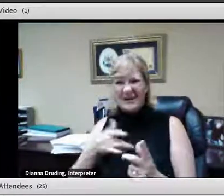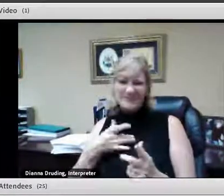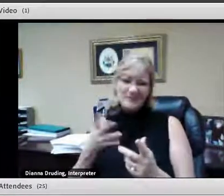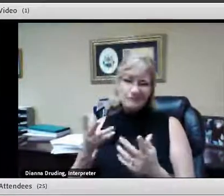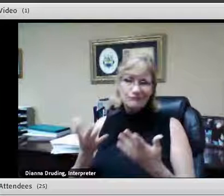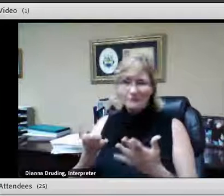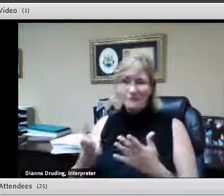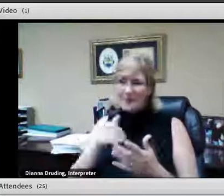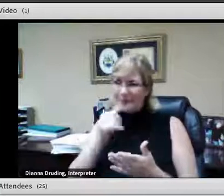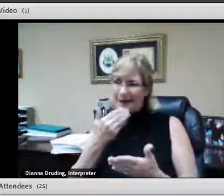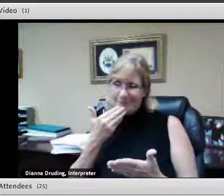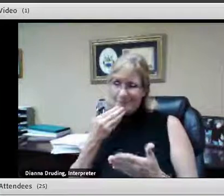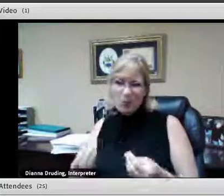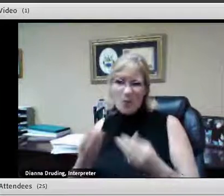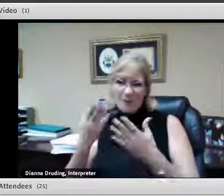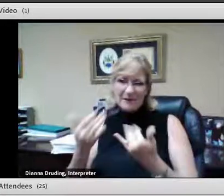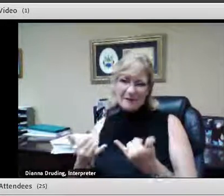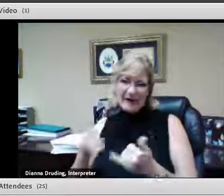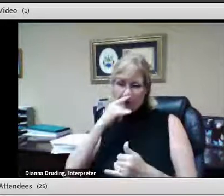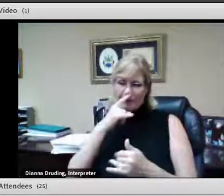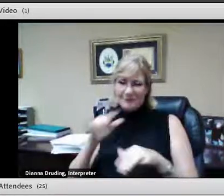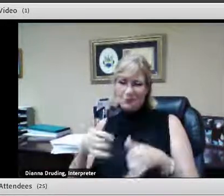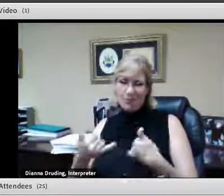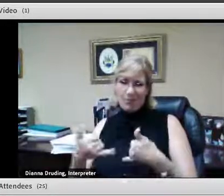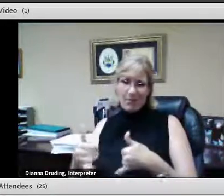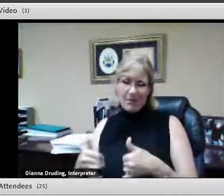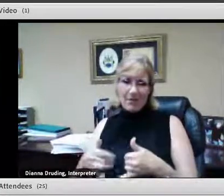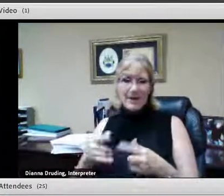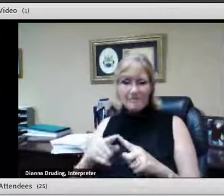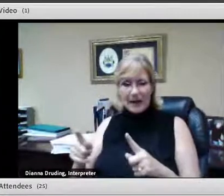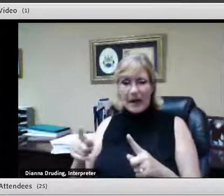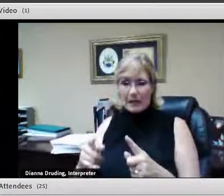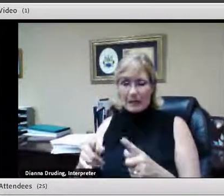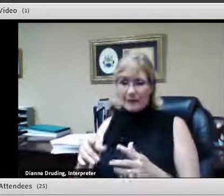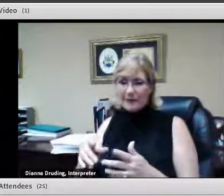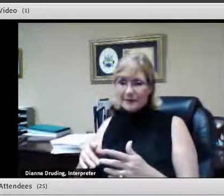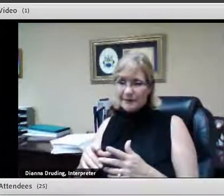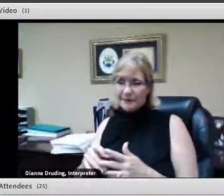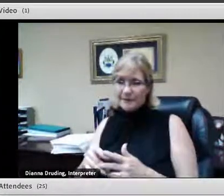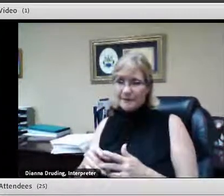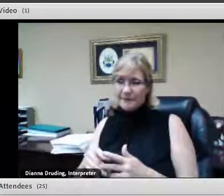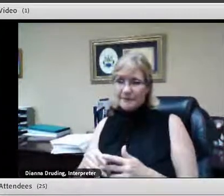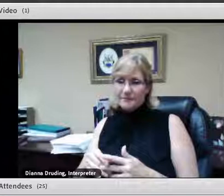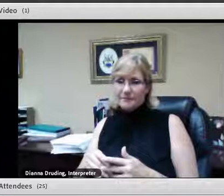But we definitely took full advantage of it while it was alive.